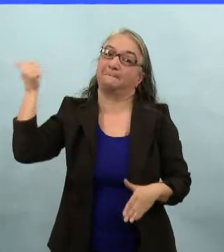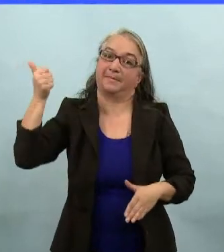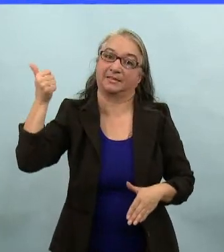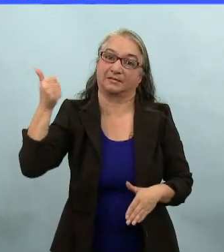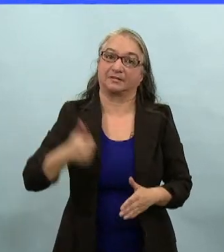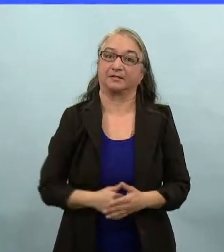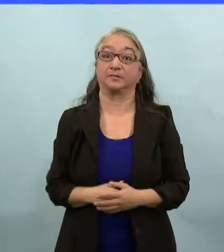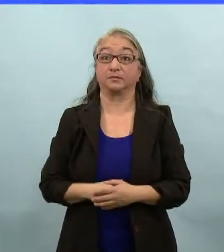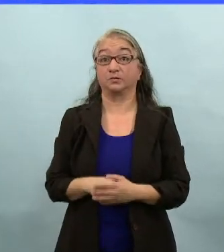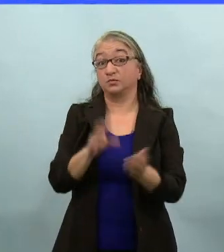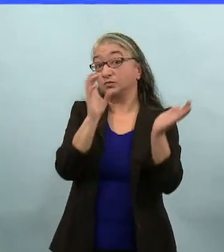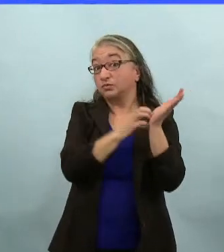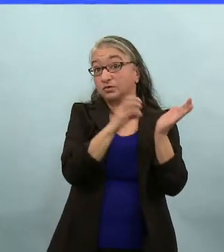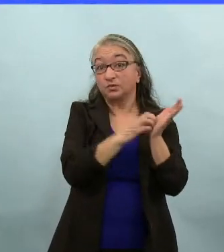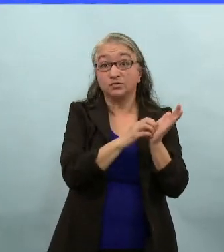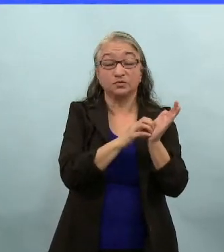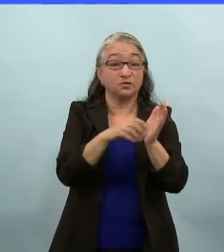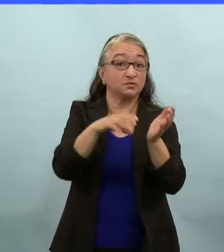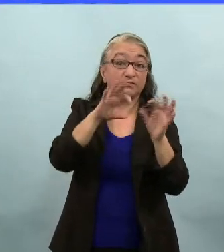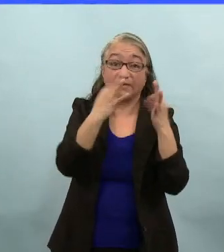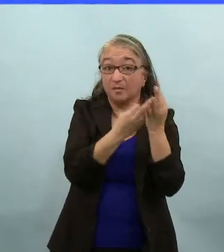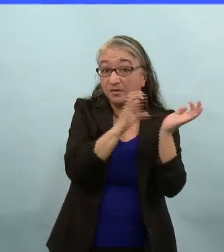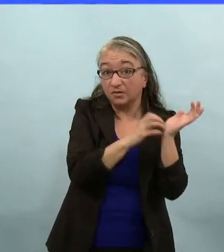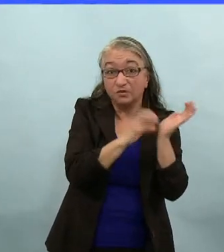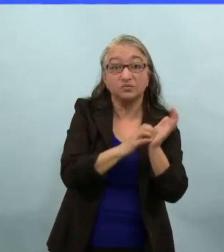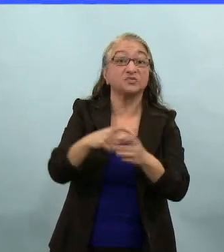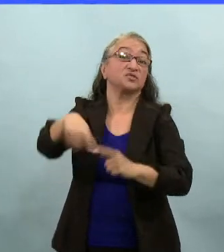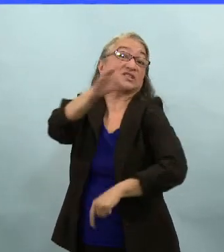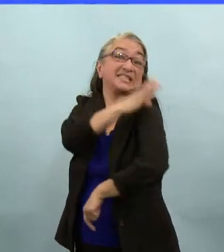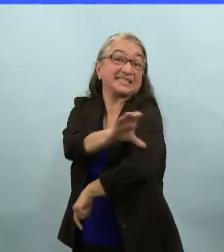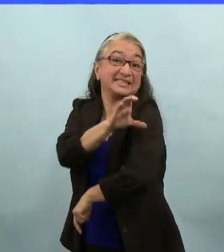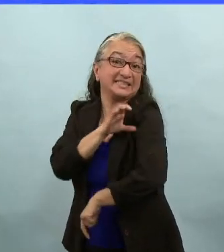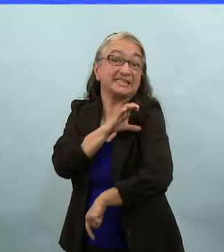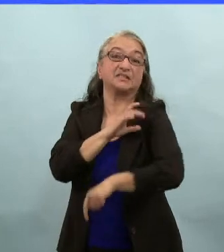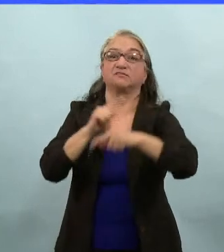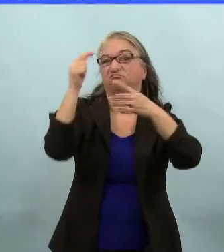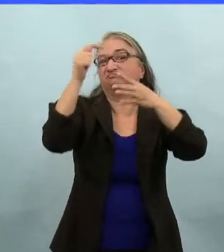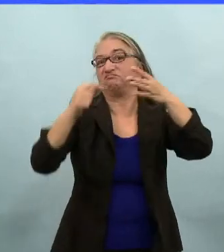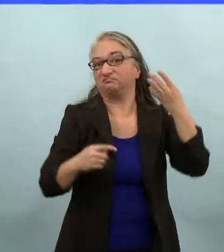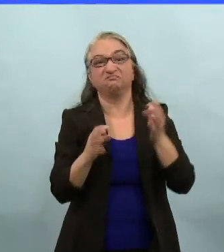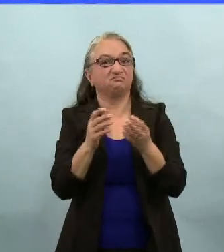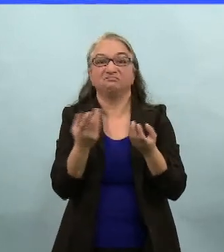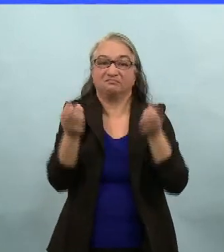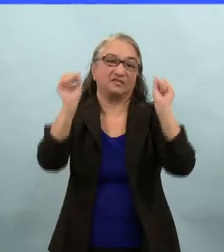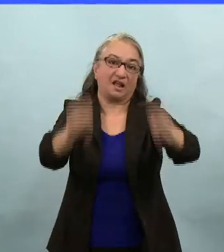pharmacies community clinics and public health will continue to reinforce this recommendation